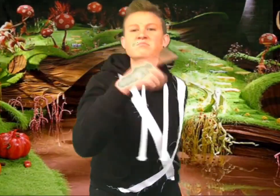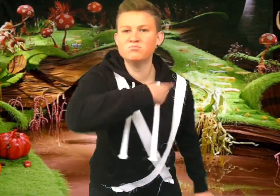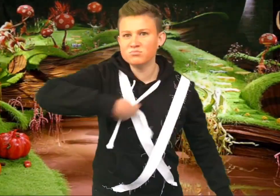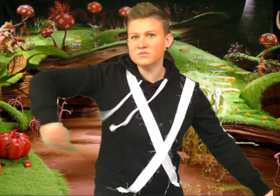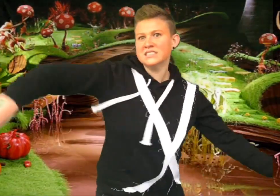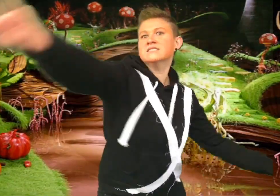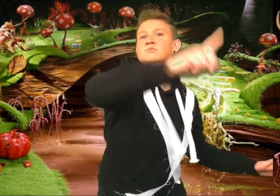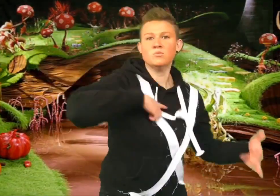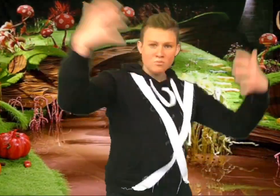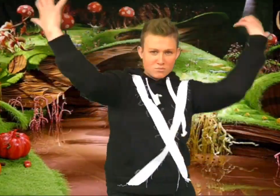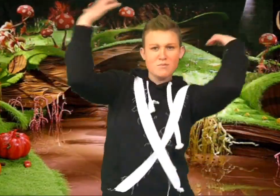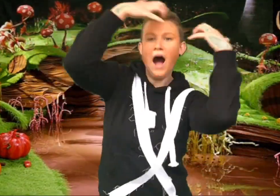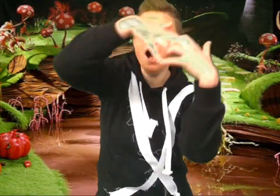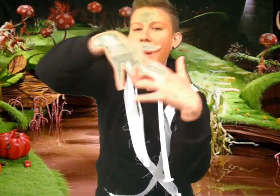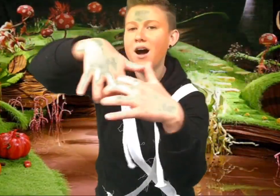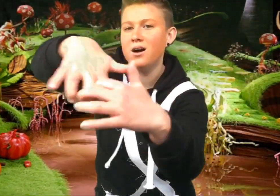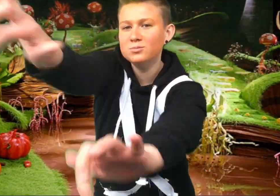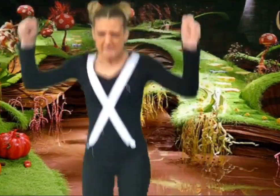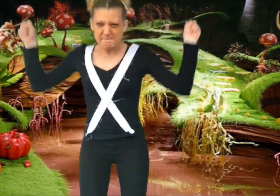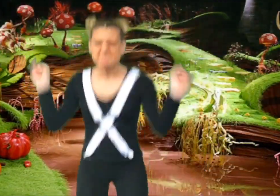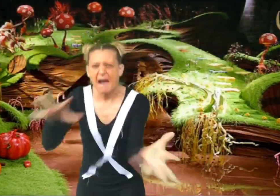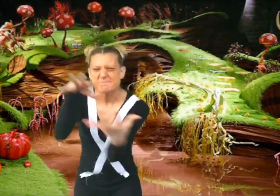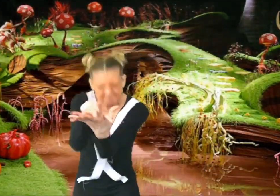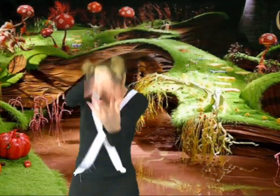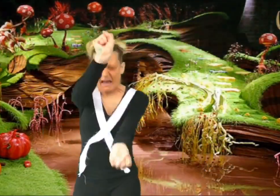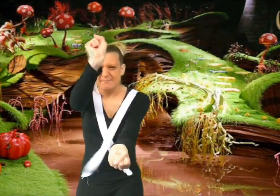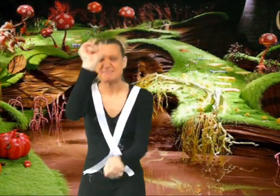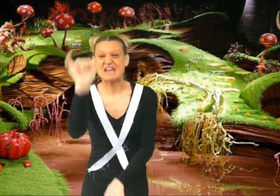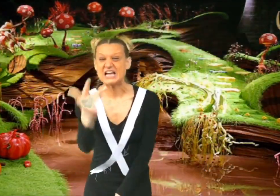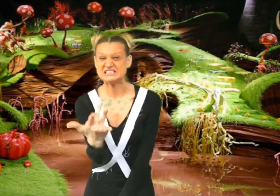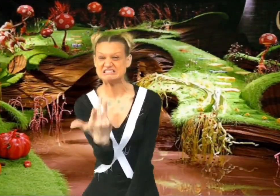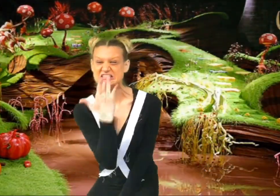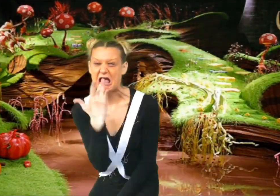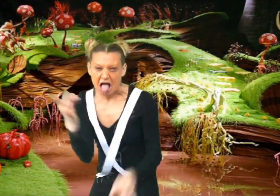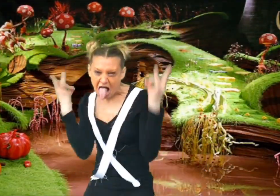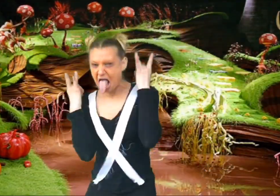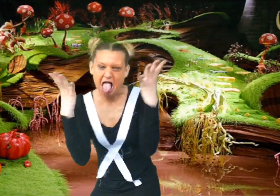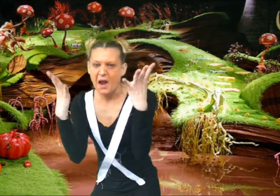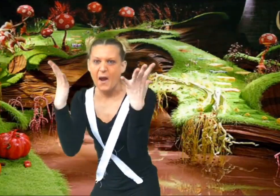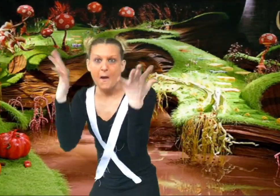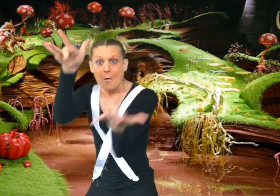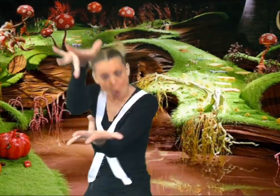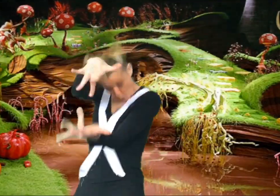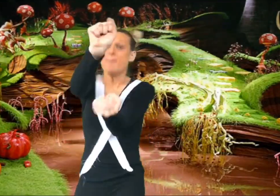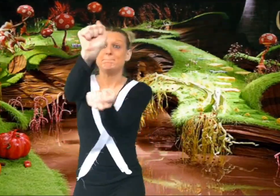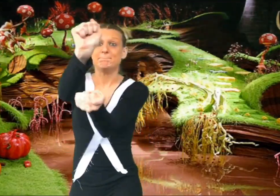We chose a thing that, come what may, Would take the nasty taste away.